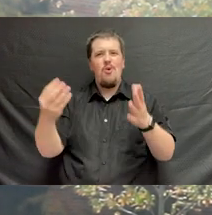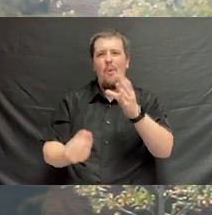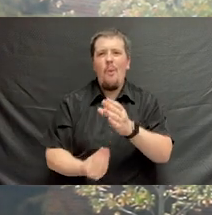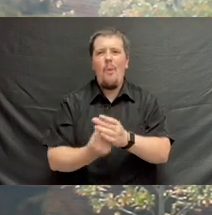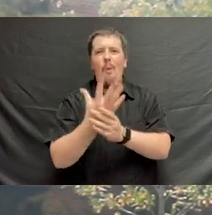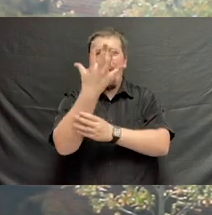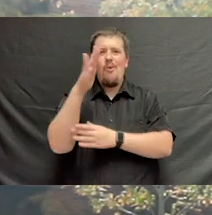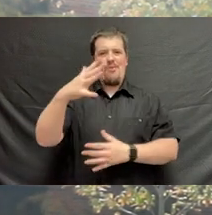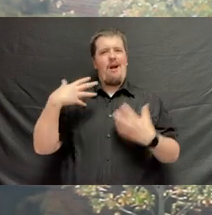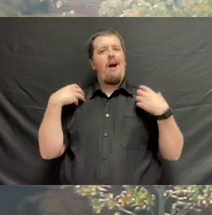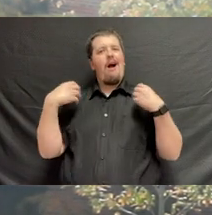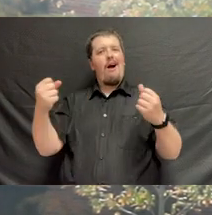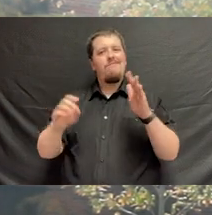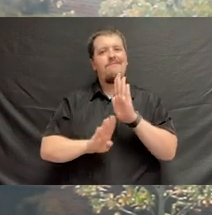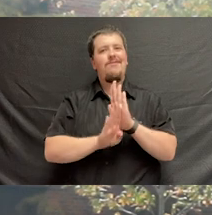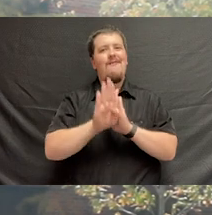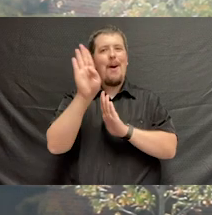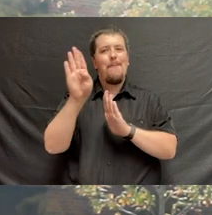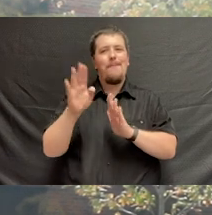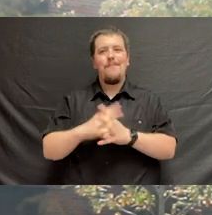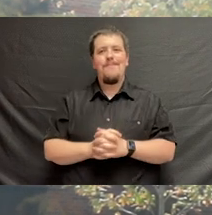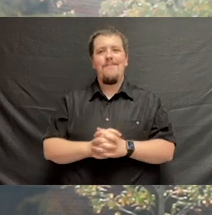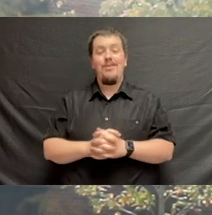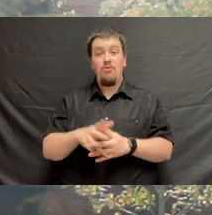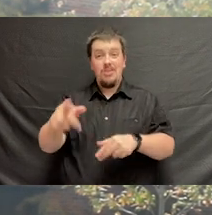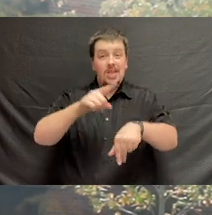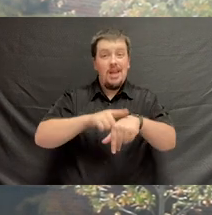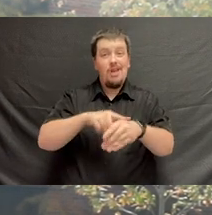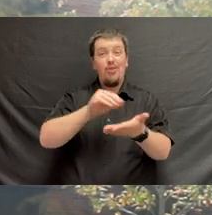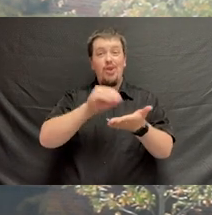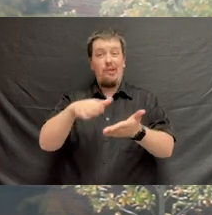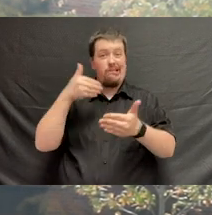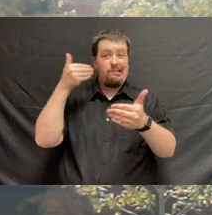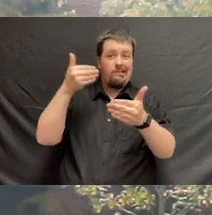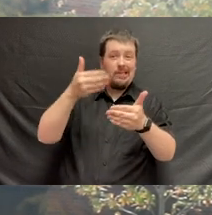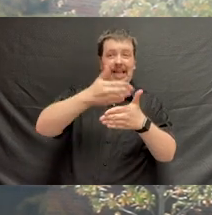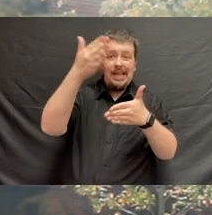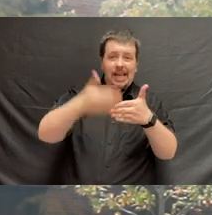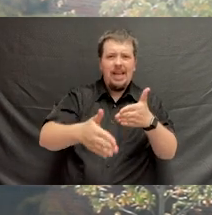how much you have grown and the confidence you have developed. As your time as a student draws to a close